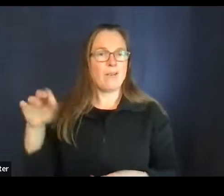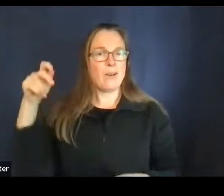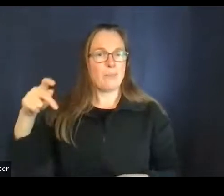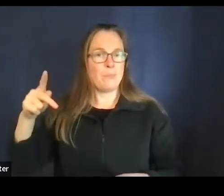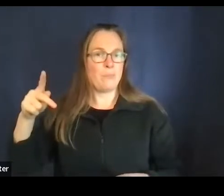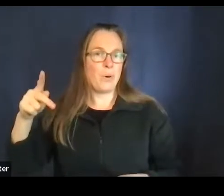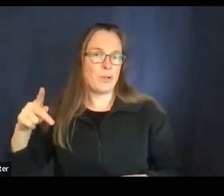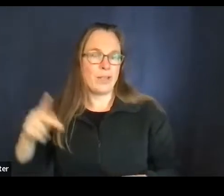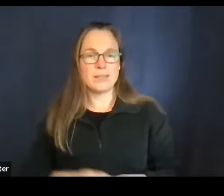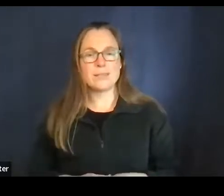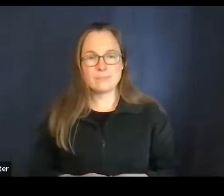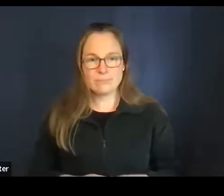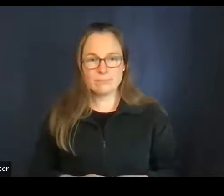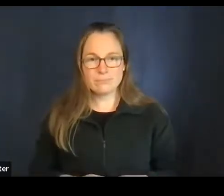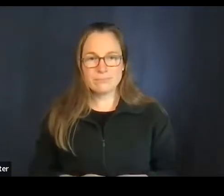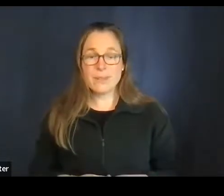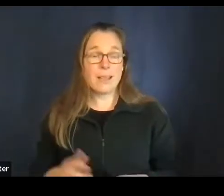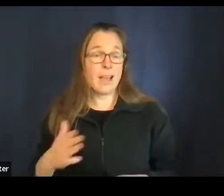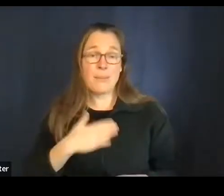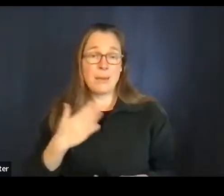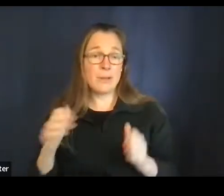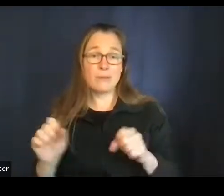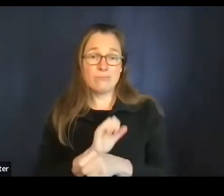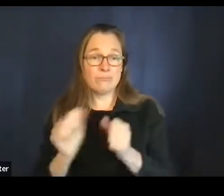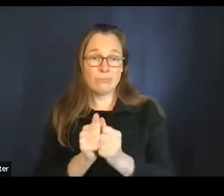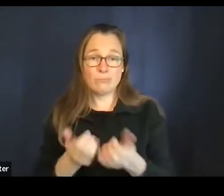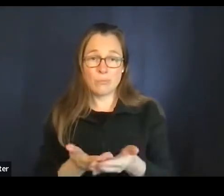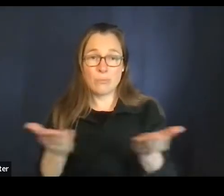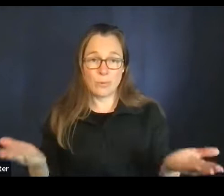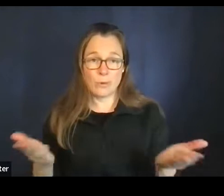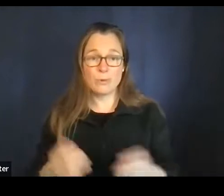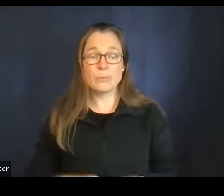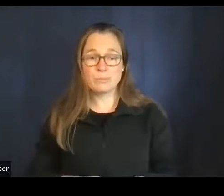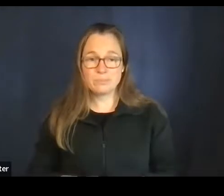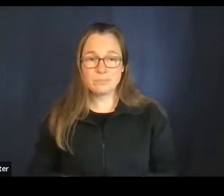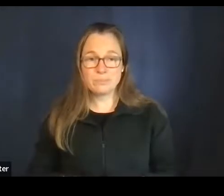And it is my pleasure to work alongside you. And -- excuse me.